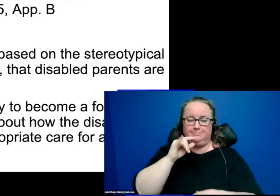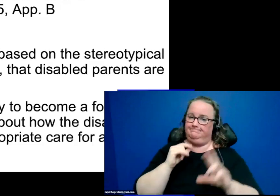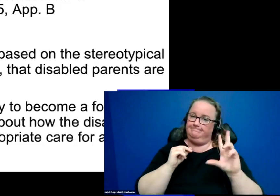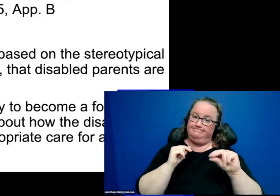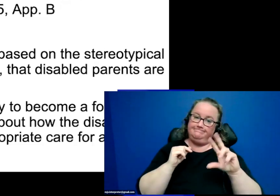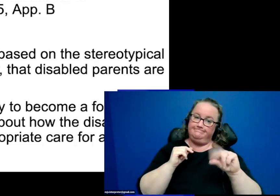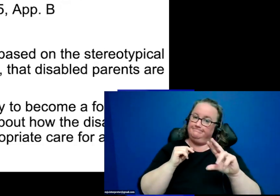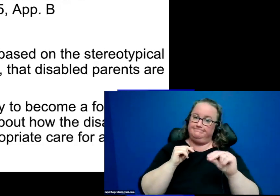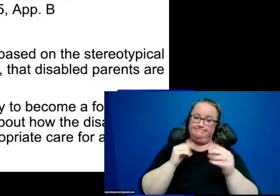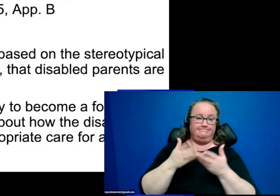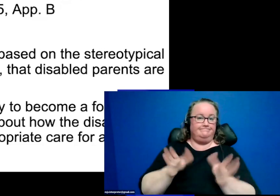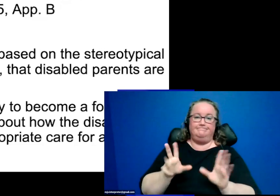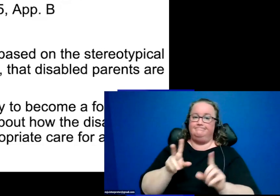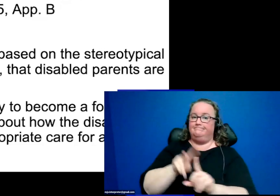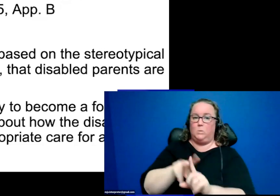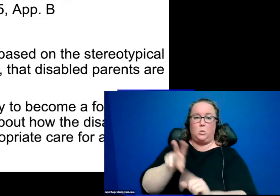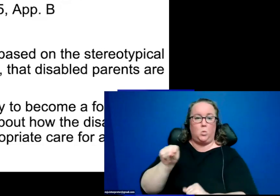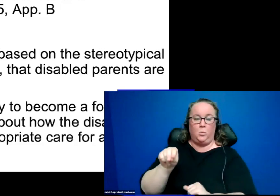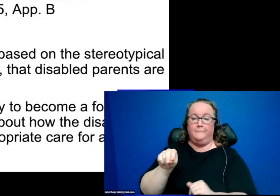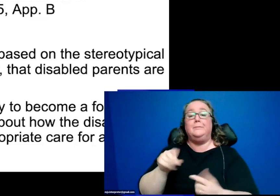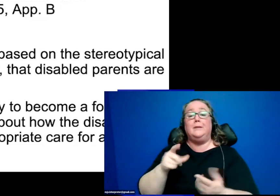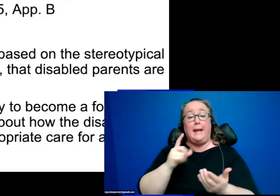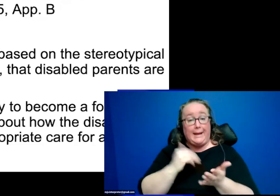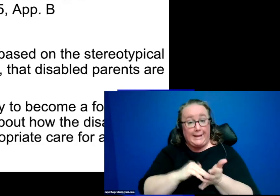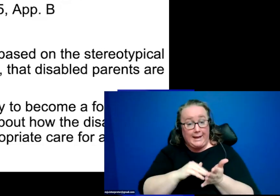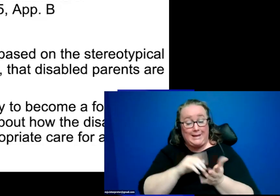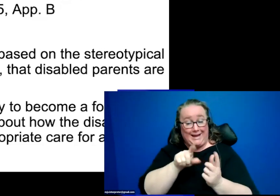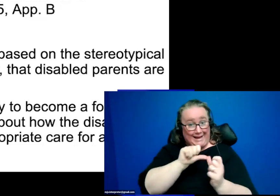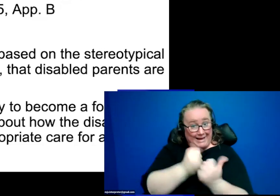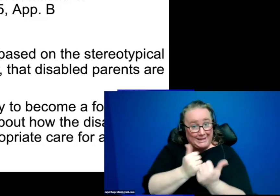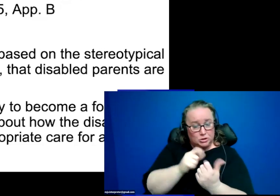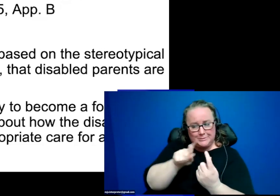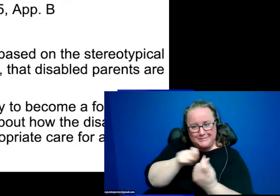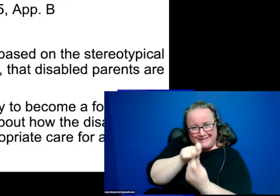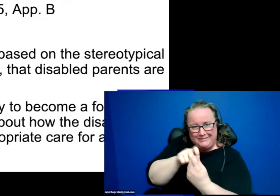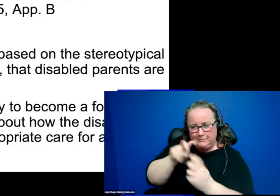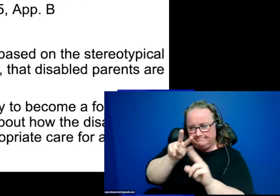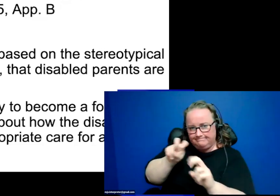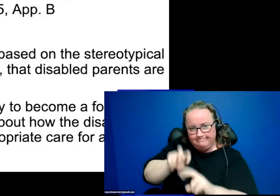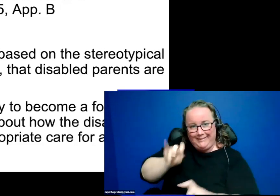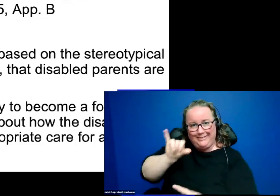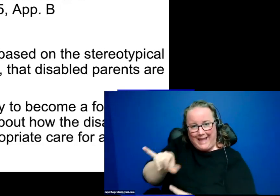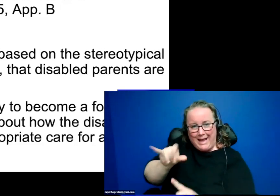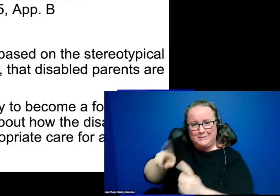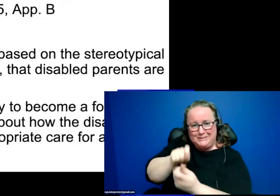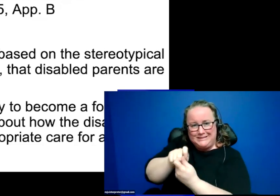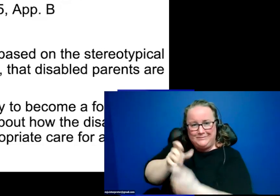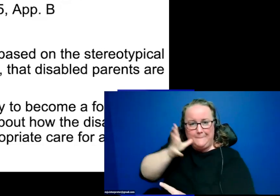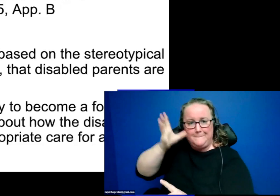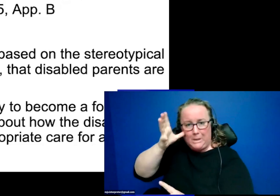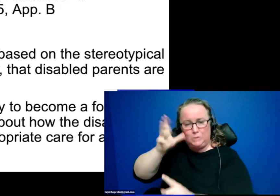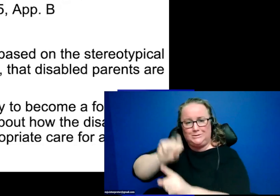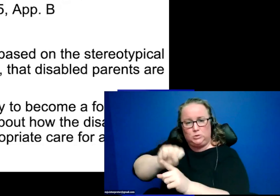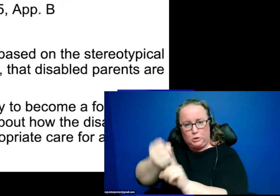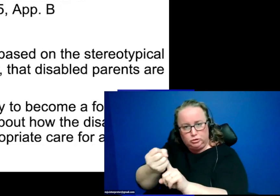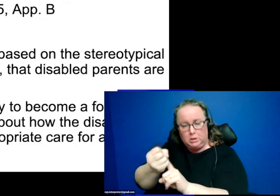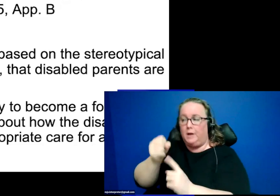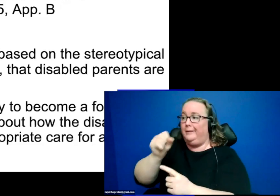the agencies really look specifically at that parent, at that parent's circumstances, look at sort of what that family dynamic looks like